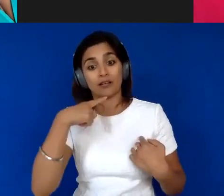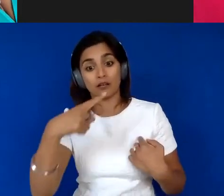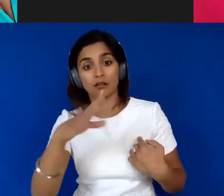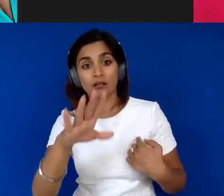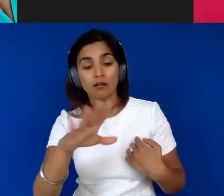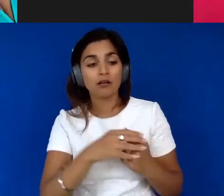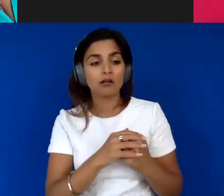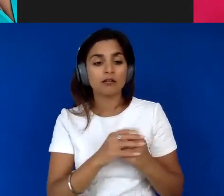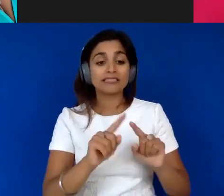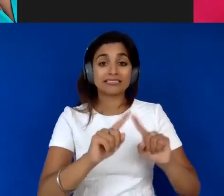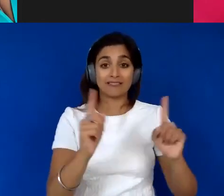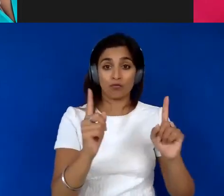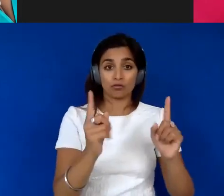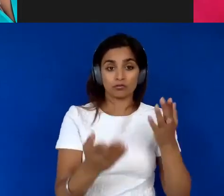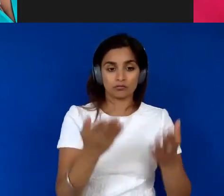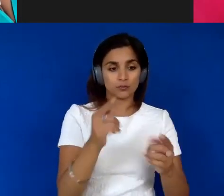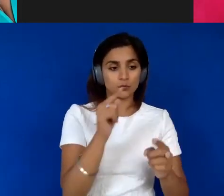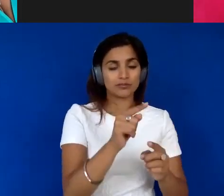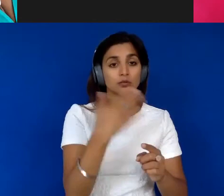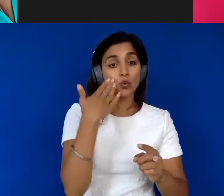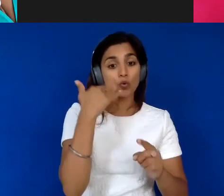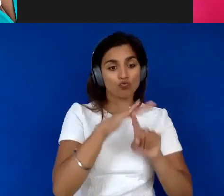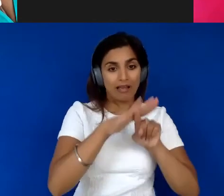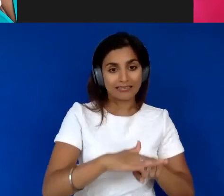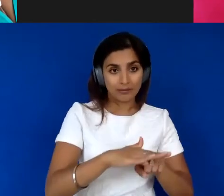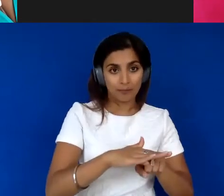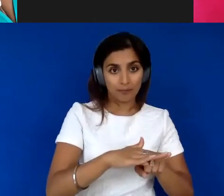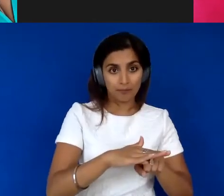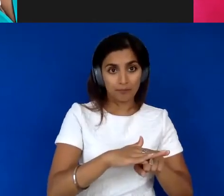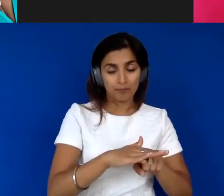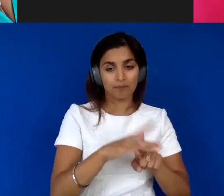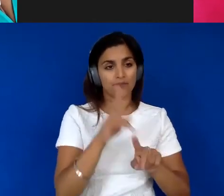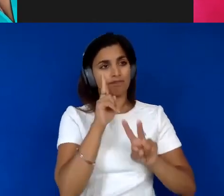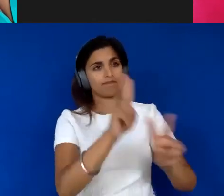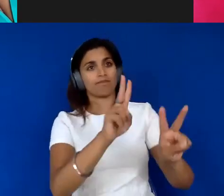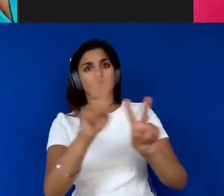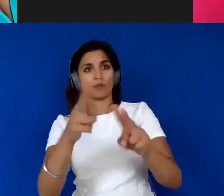racism that is viewed on the news and throughout media in the US is